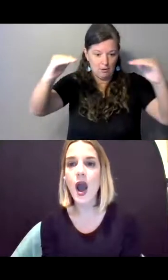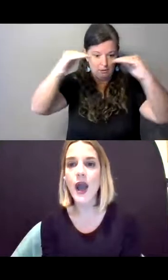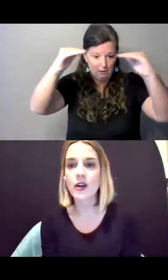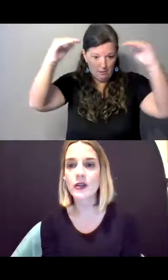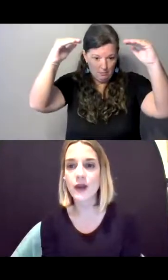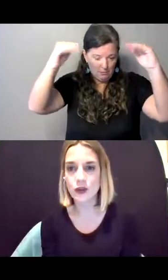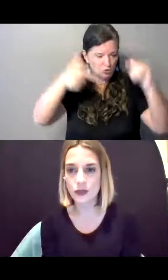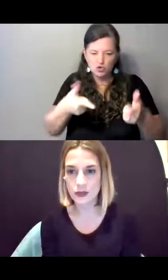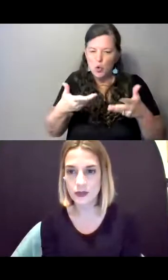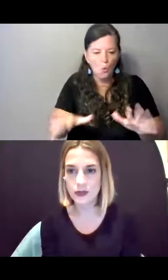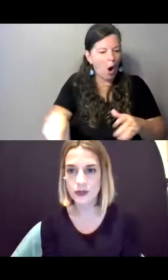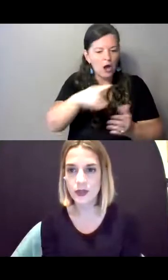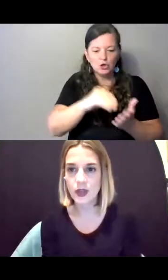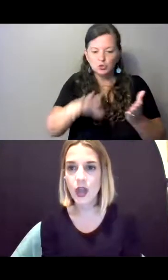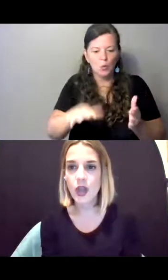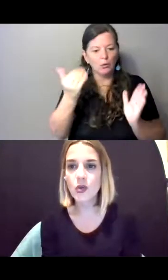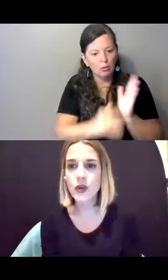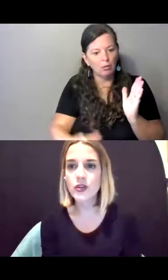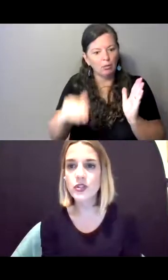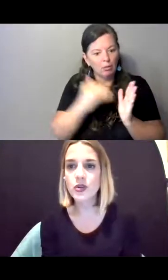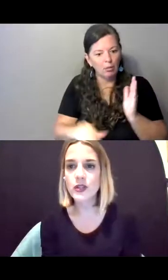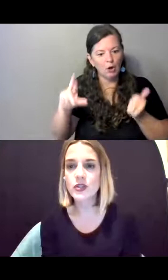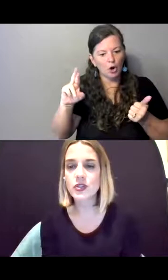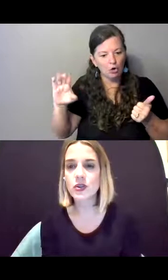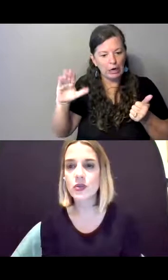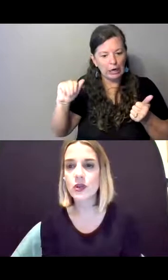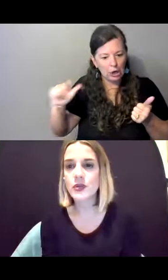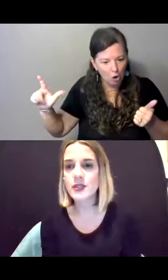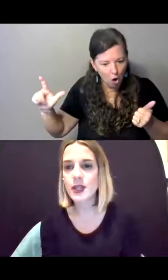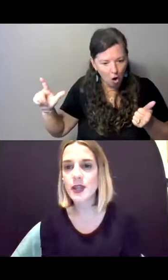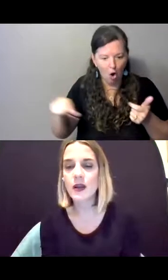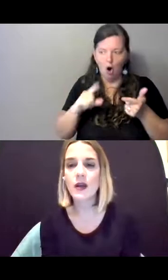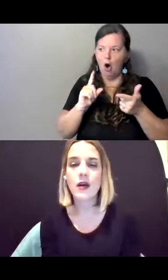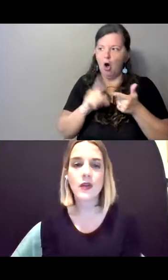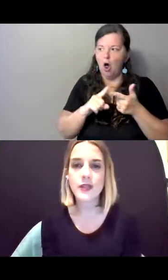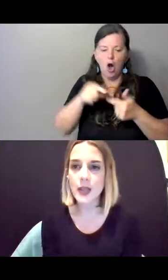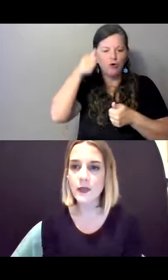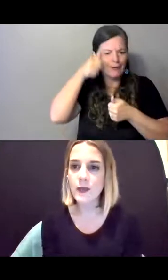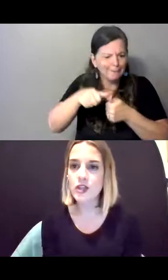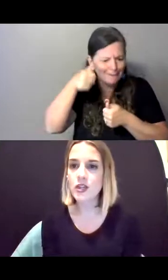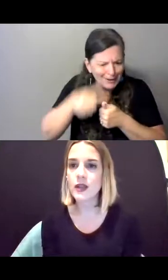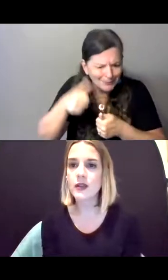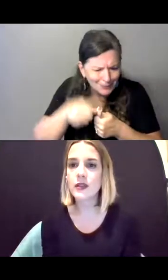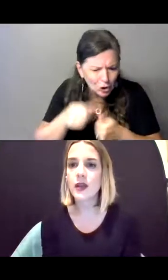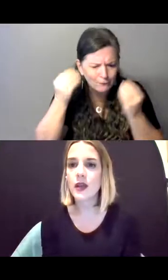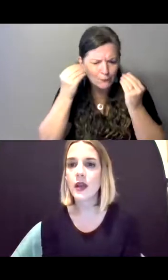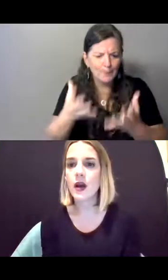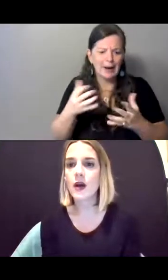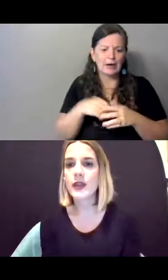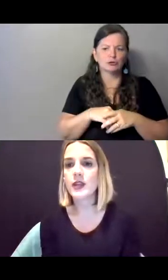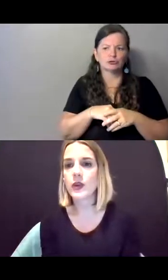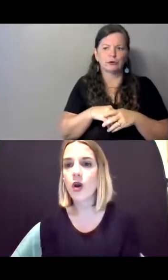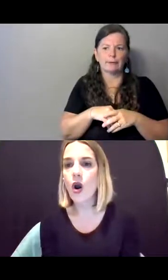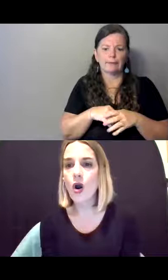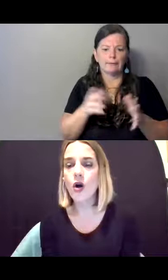see the same information. They need to recall,